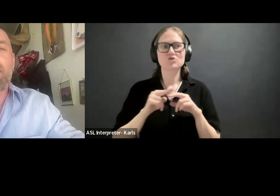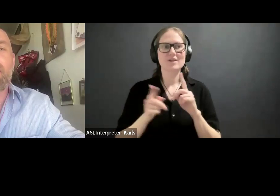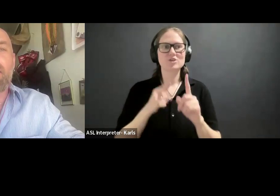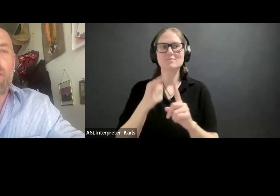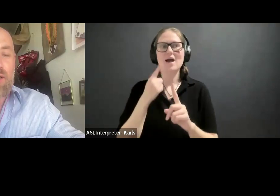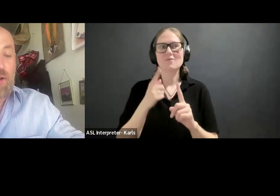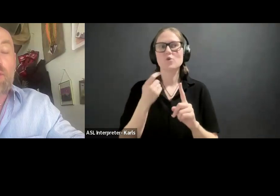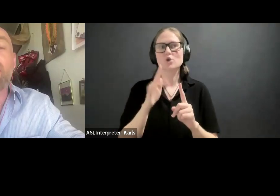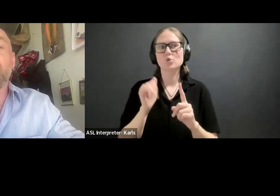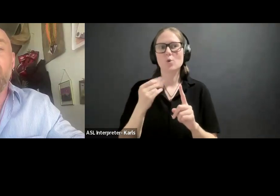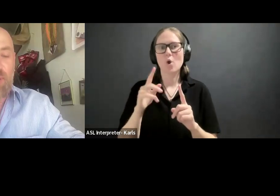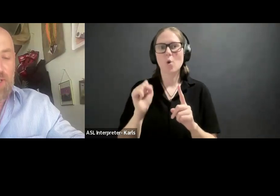Across… oh, next slide, please.